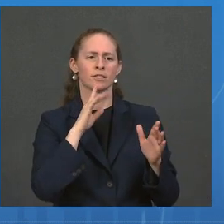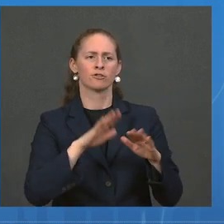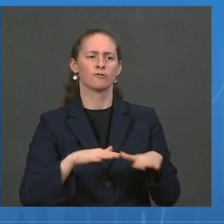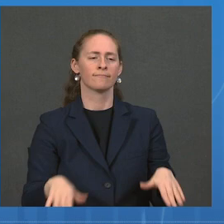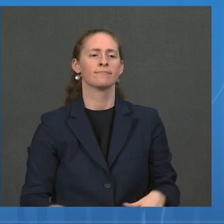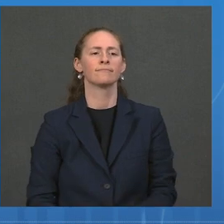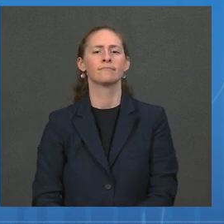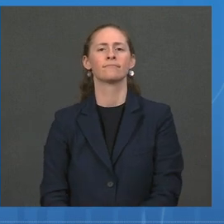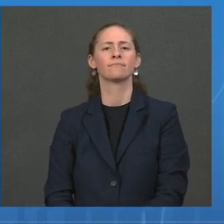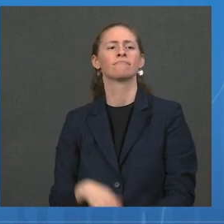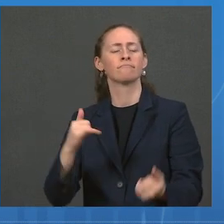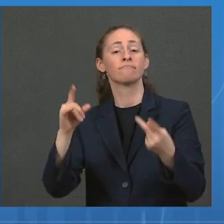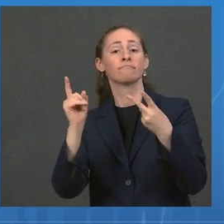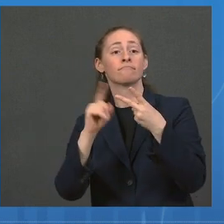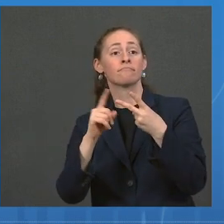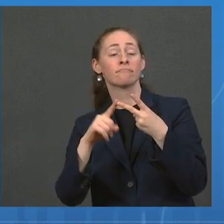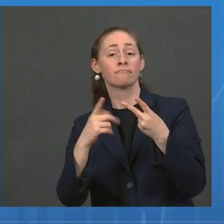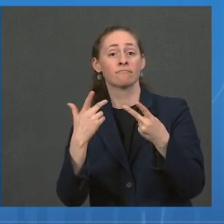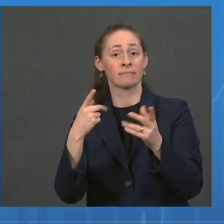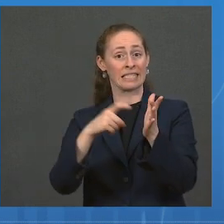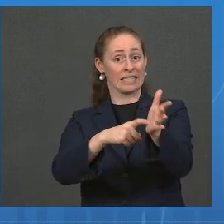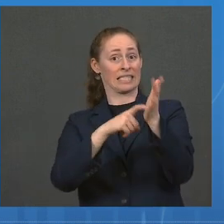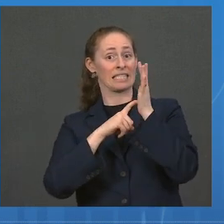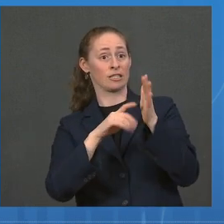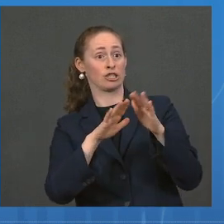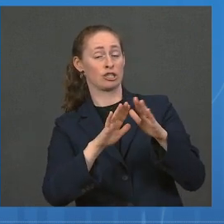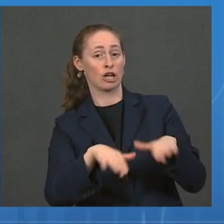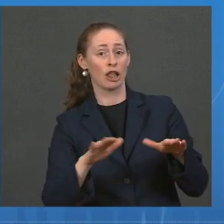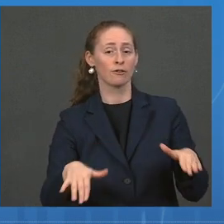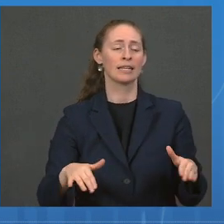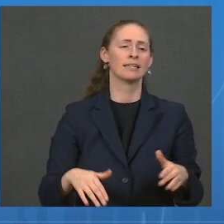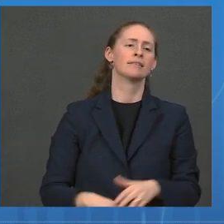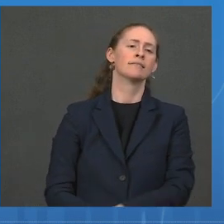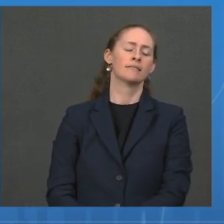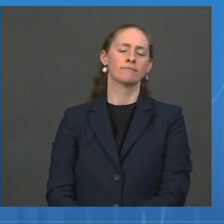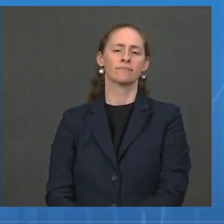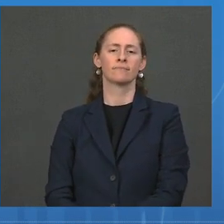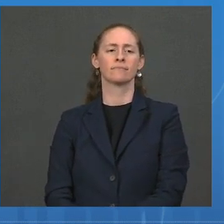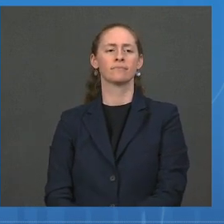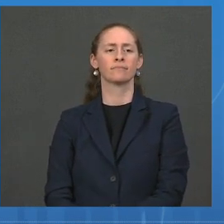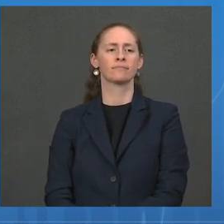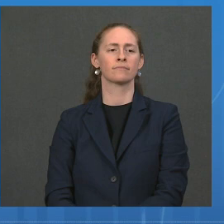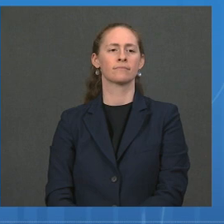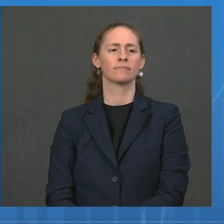On vaccinations for kids and requirements: You know, first, I'll just start by -- you know, that's really about schools.